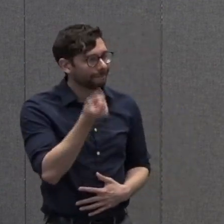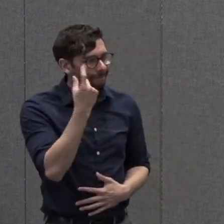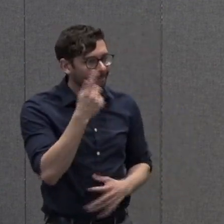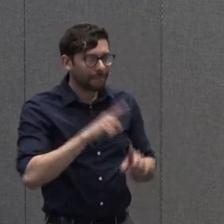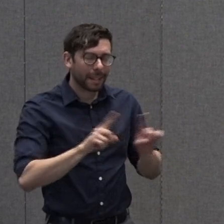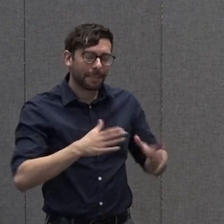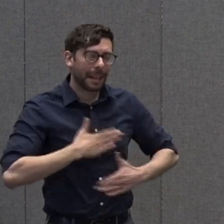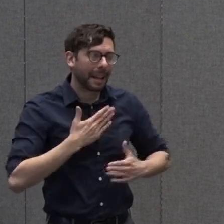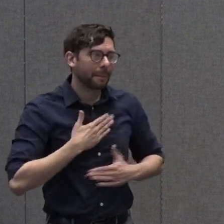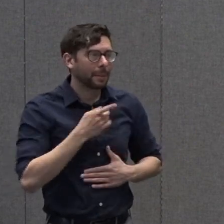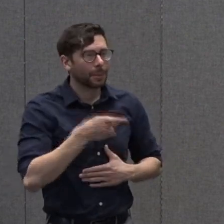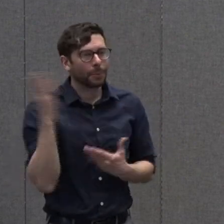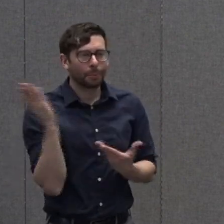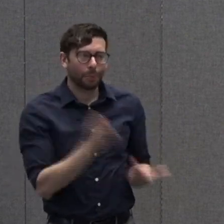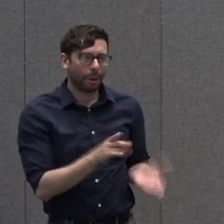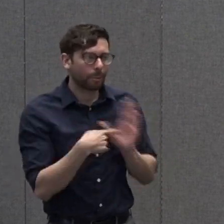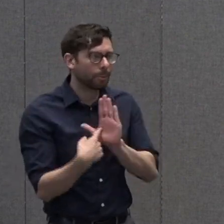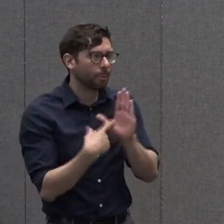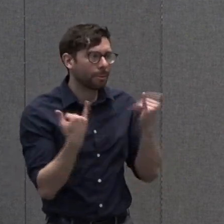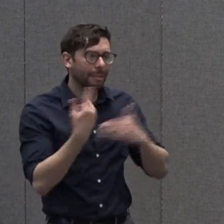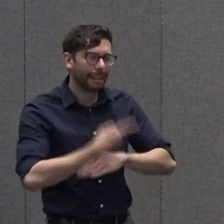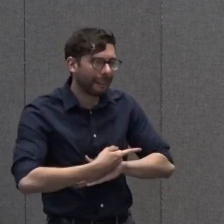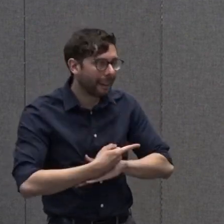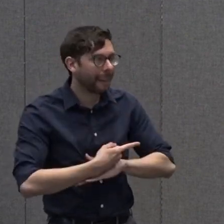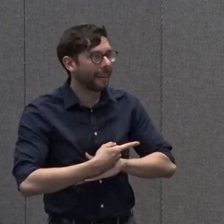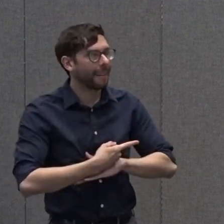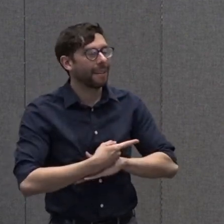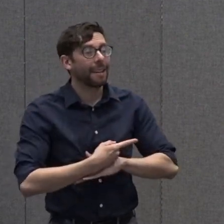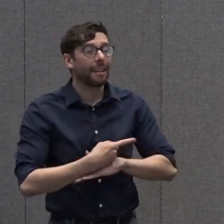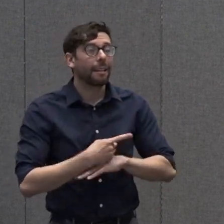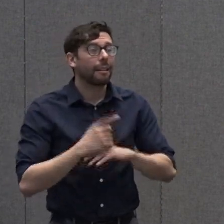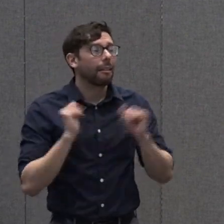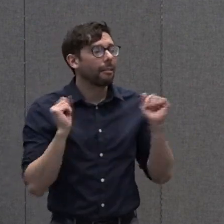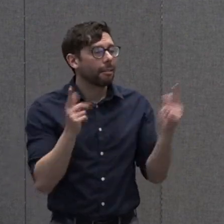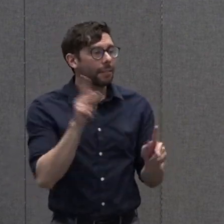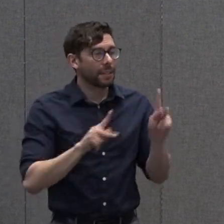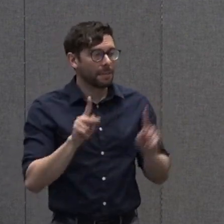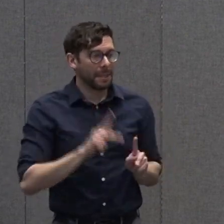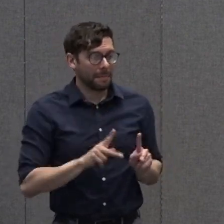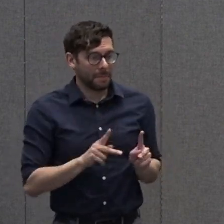Everybody here, that's in the filming room with us, has been taking pictures,